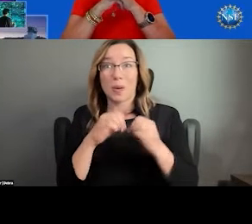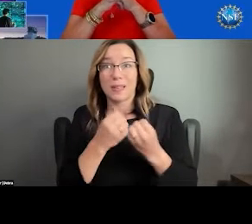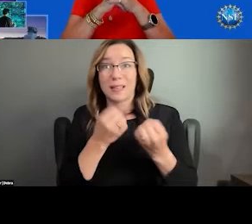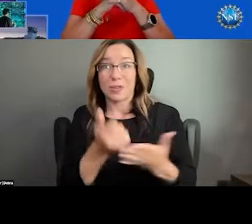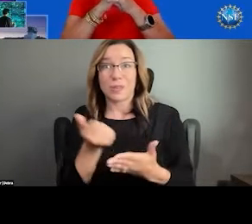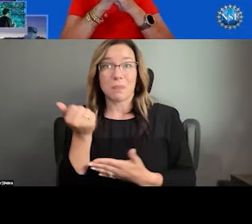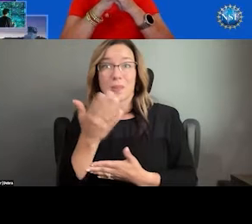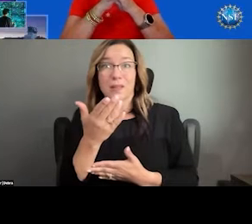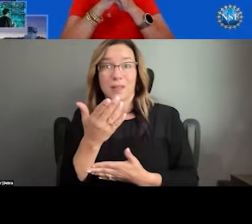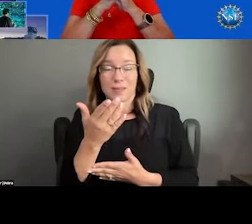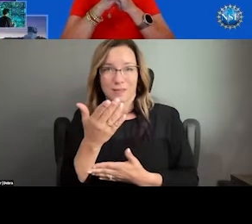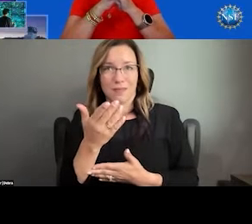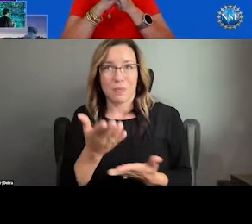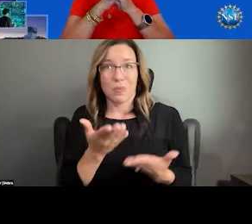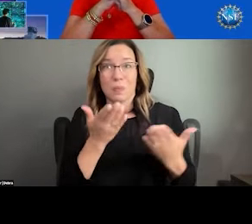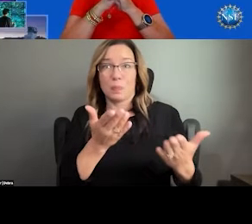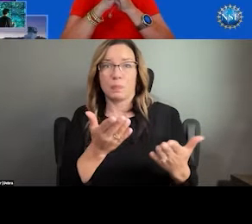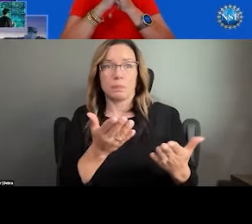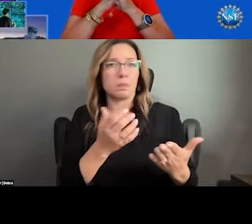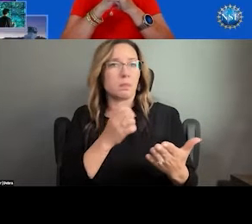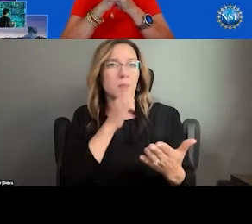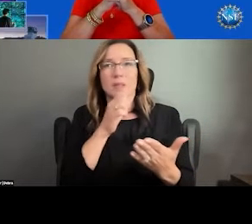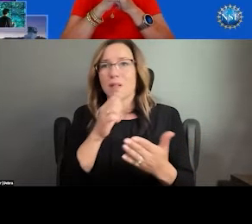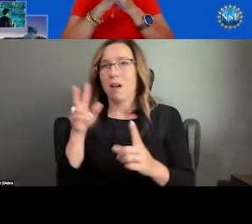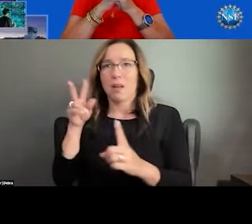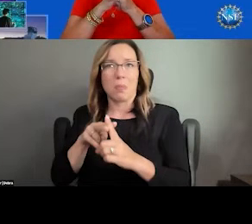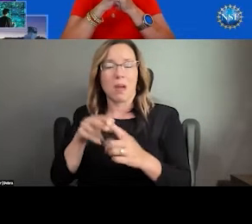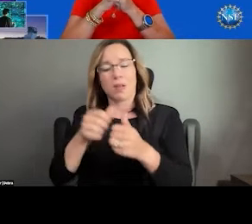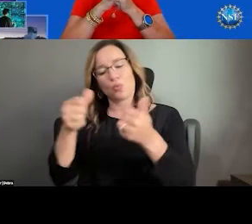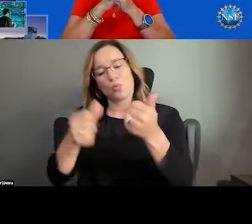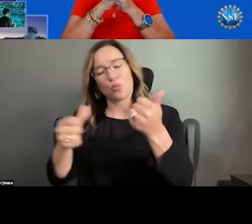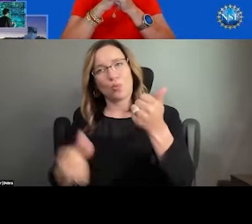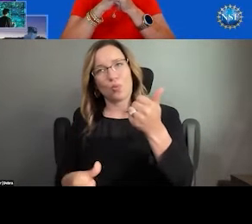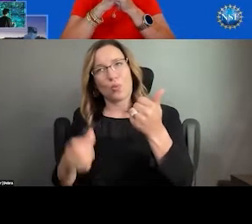They do not apply to NSF wards or consultants identified.